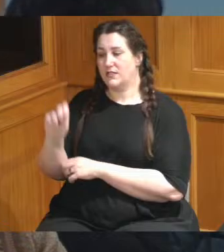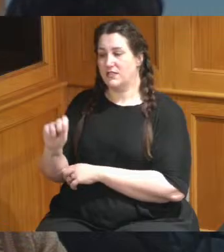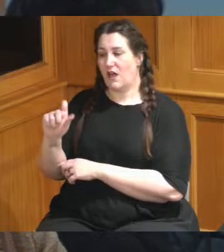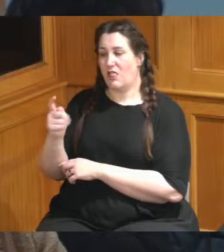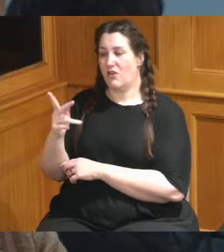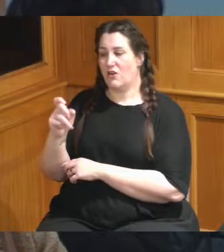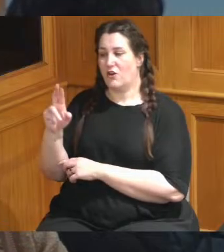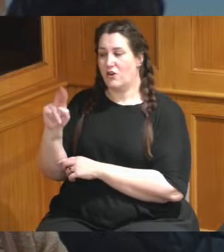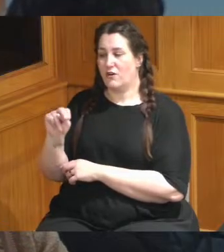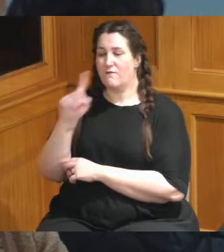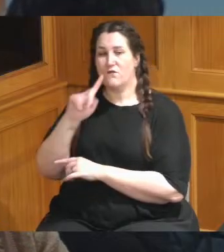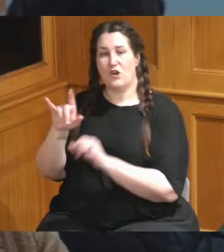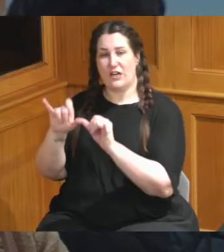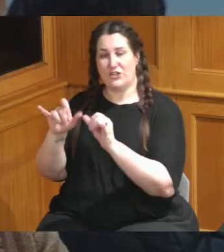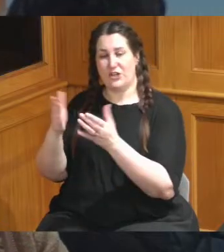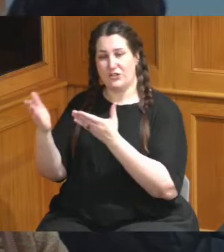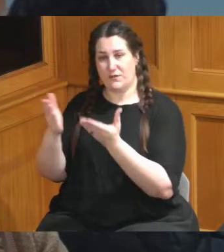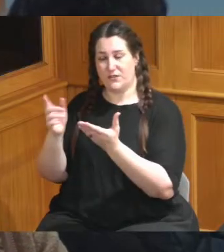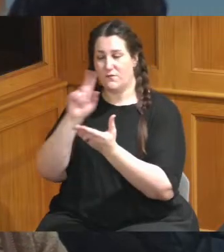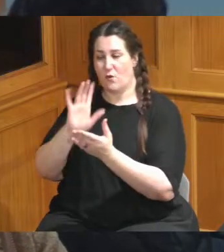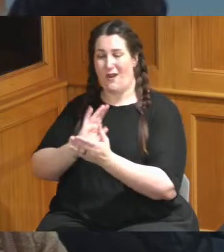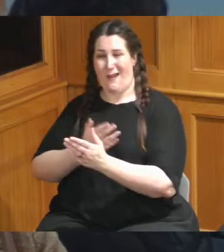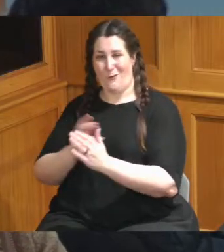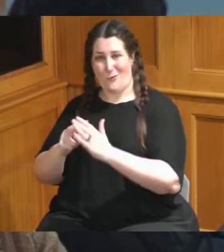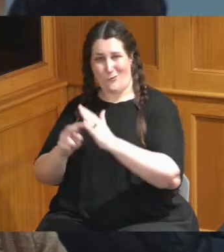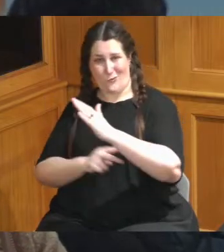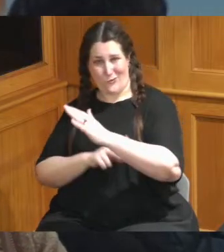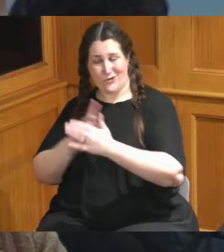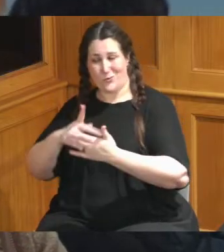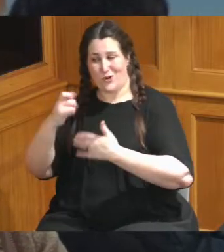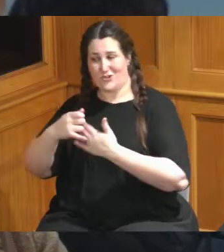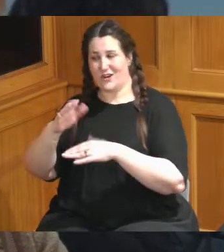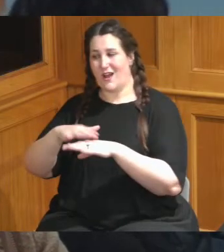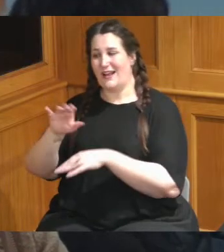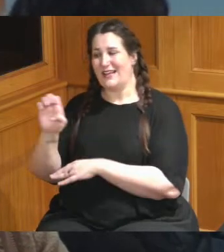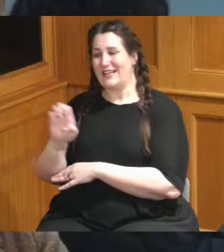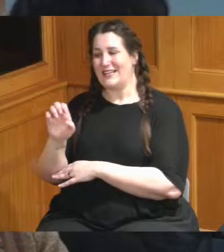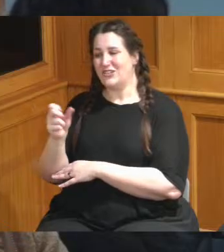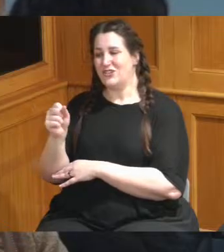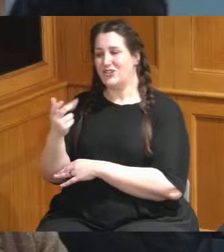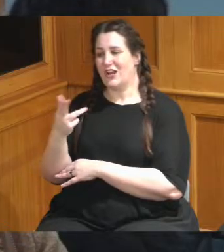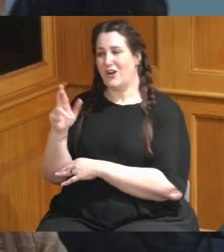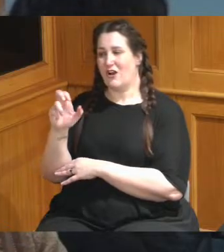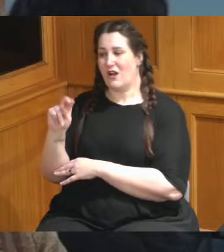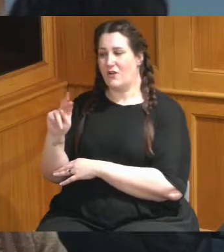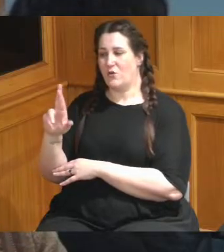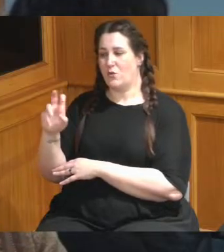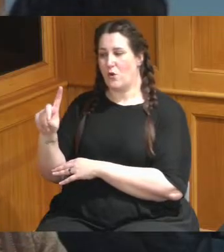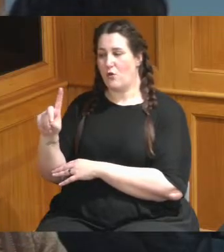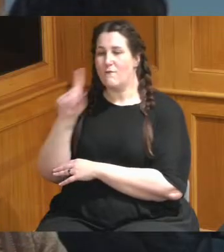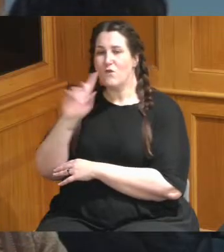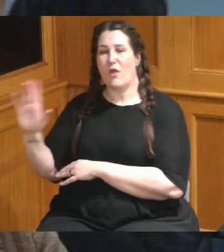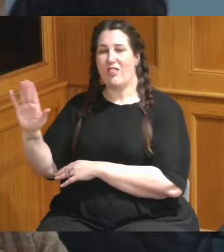services for our bridge project on East Sharon Road that goes over their rail yards in the